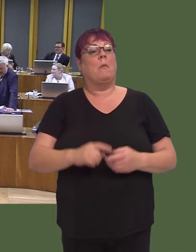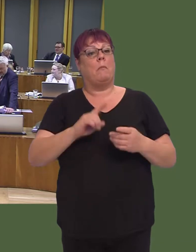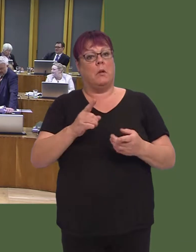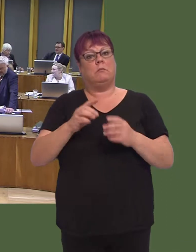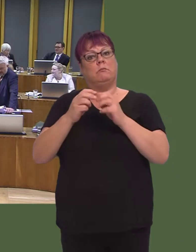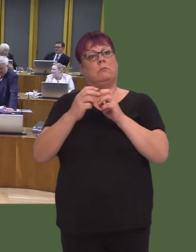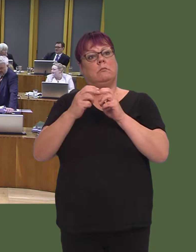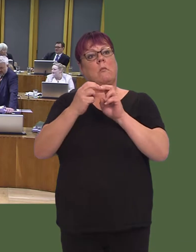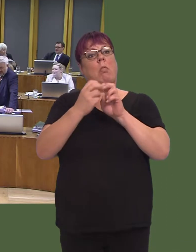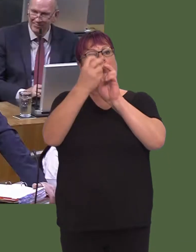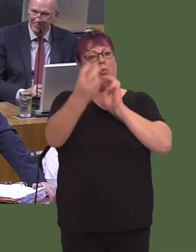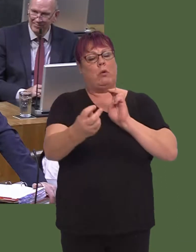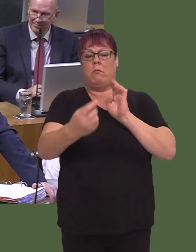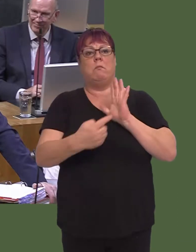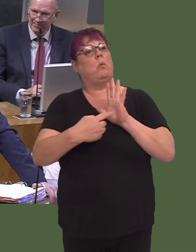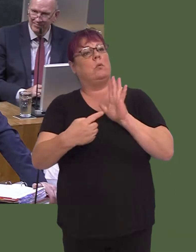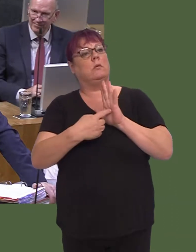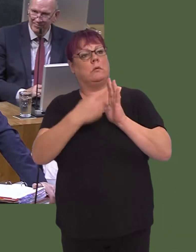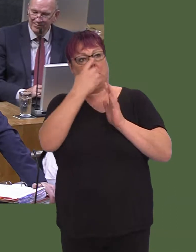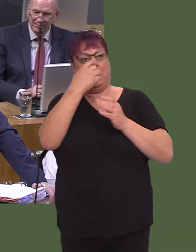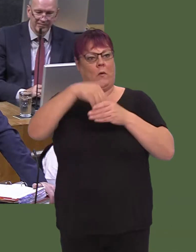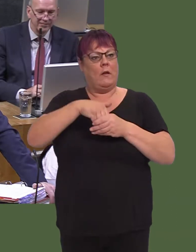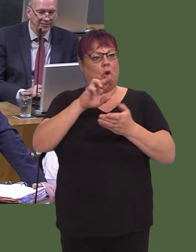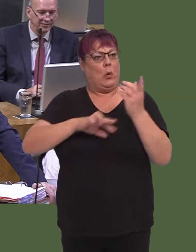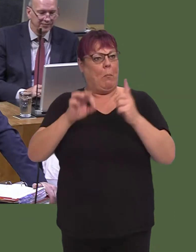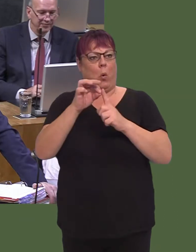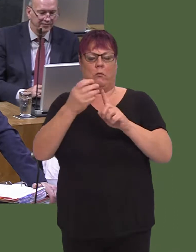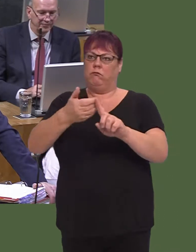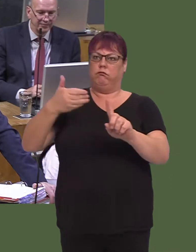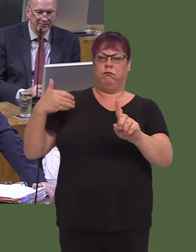But he's right to say, of course, that the bridge has played a huge part in Newport's